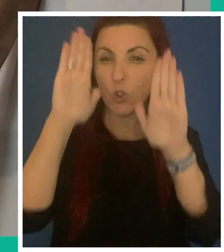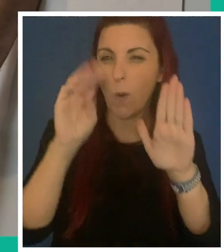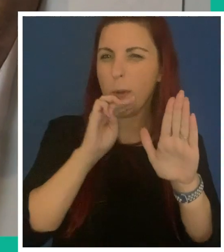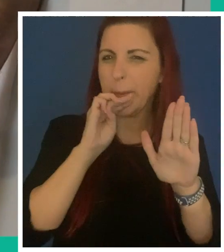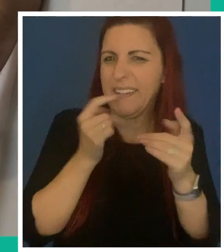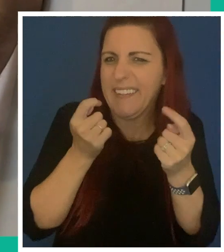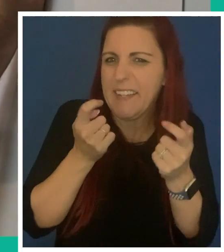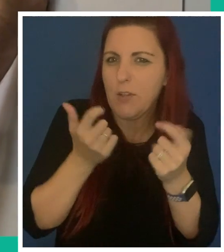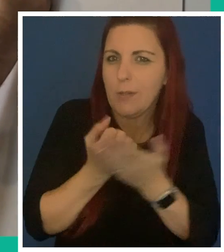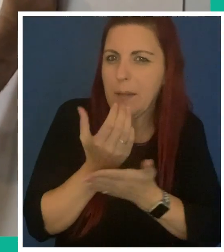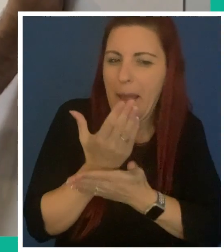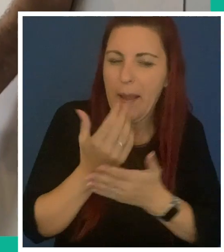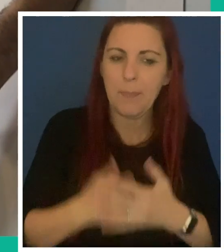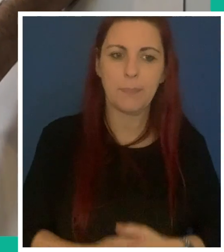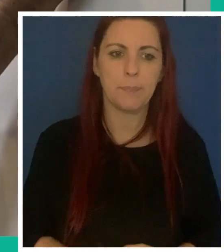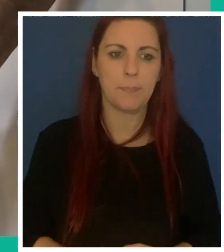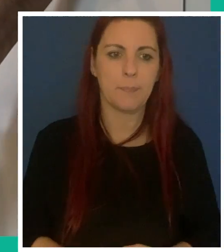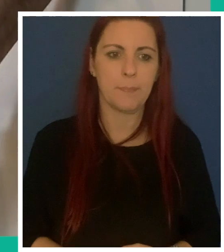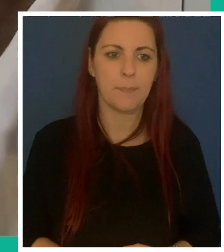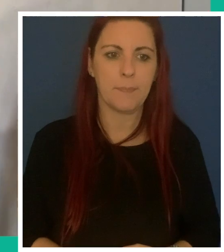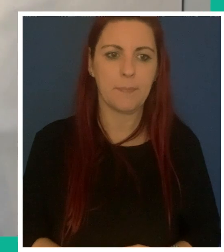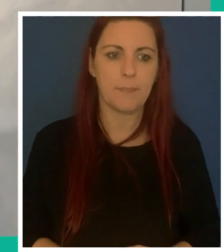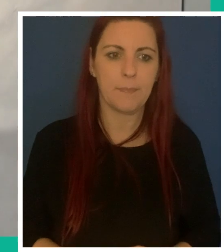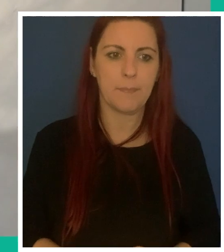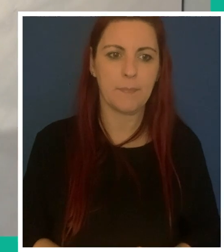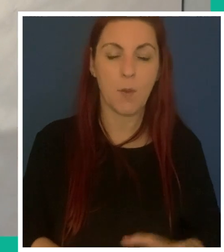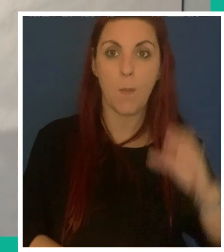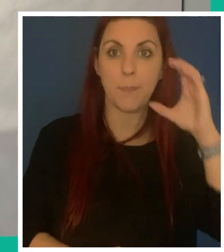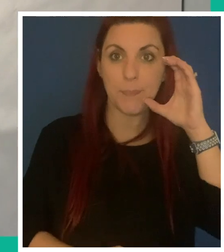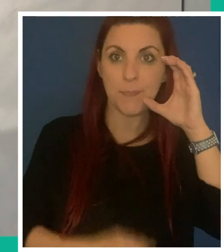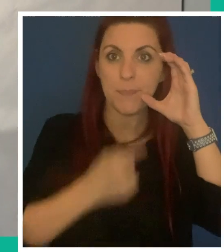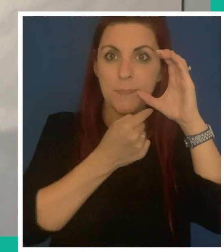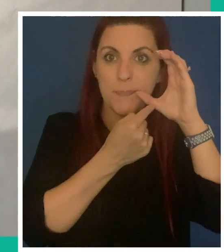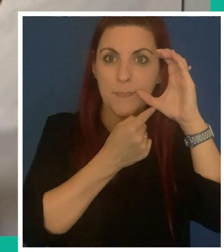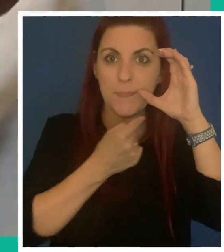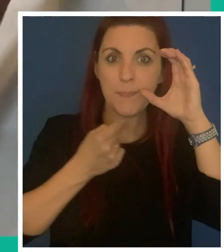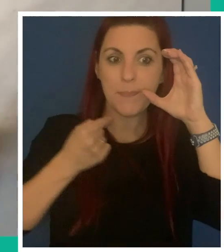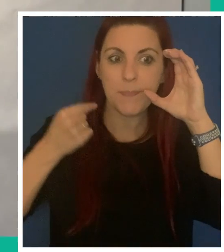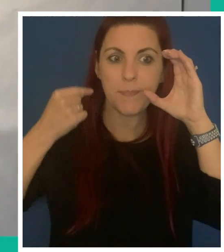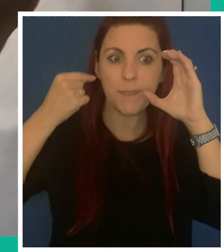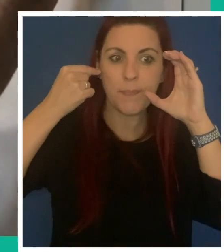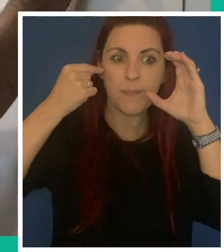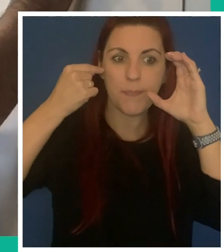I'm going to start it here, little curve that comes around like that and then back up to here and that's the top of his smile.